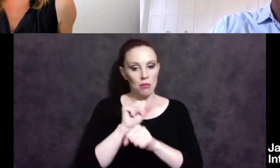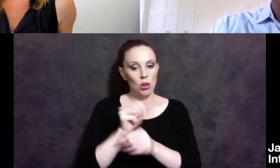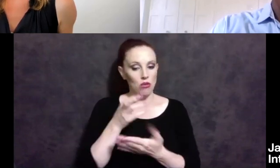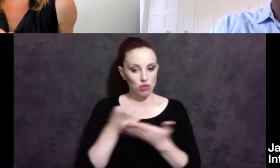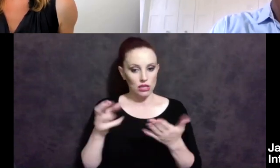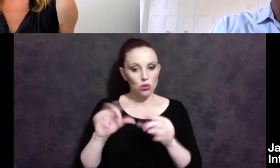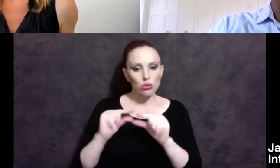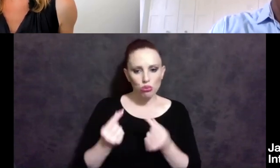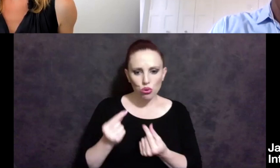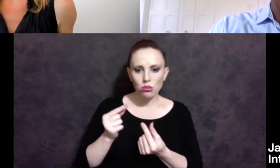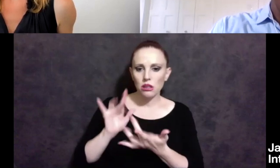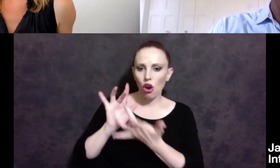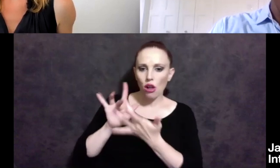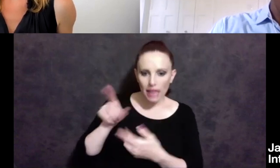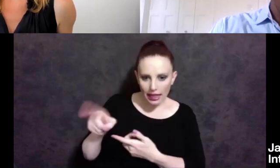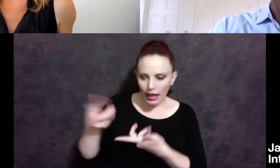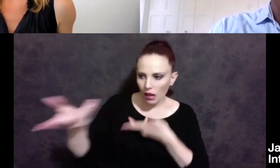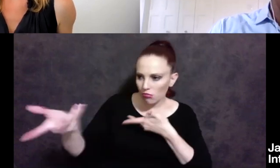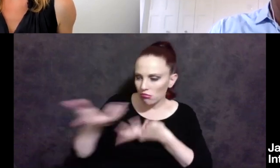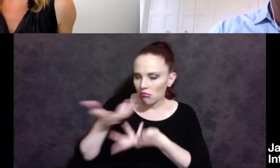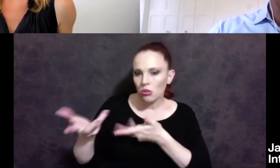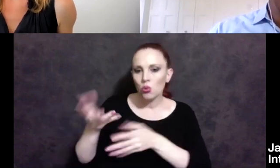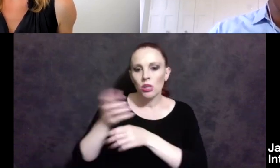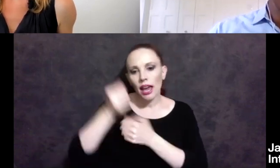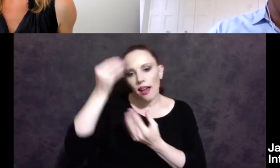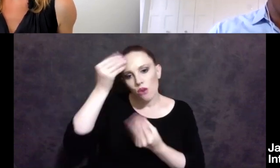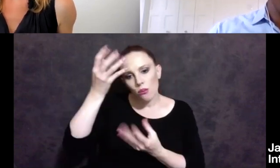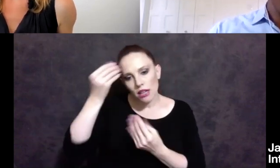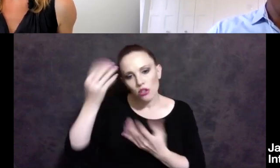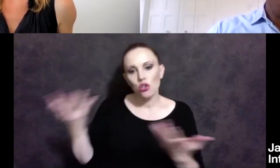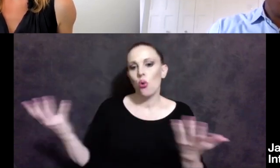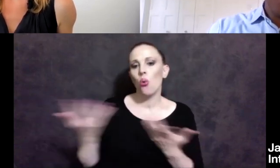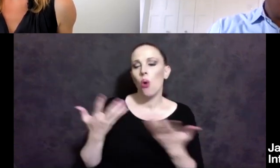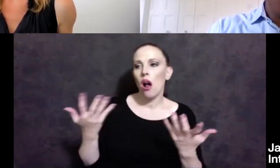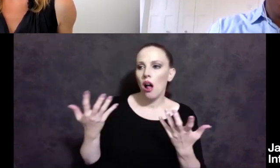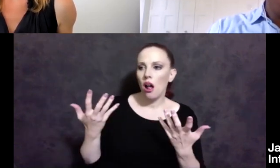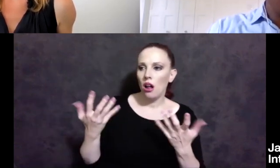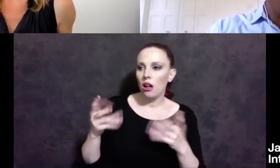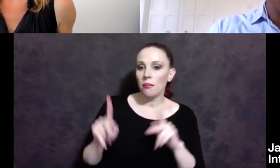to get information as to what are things that people that are more likely to be traumatized